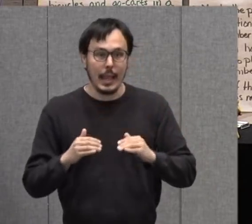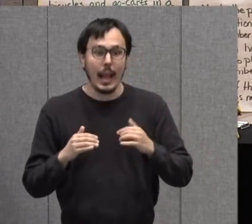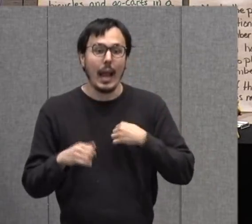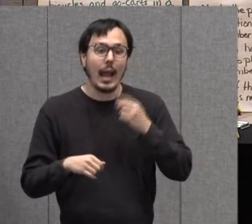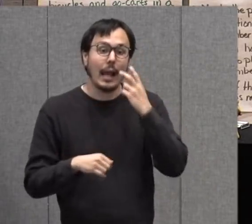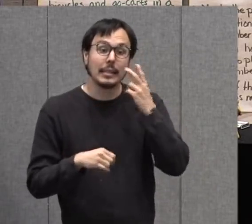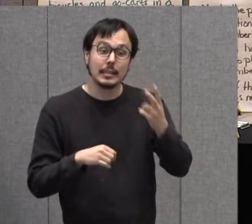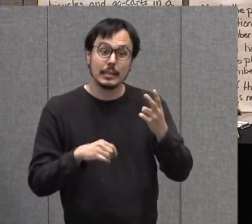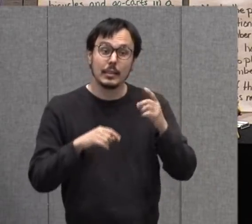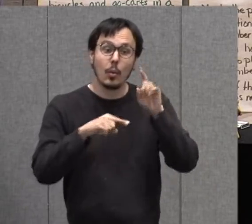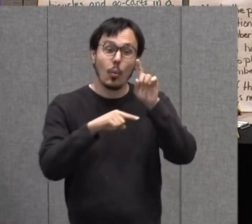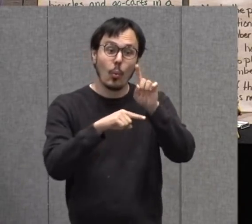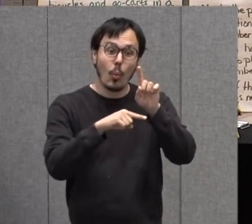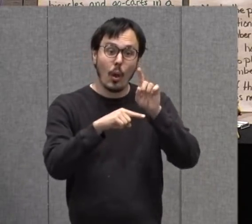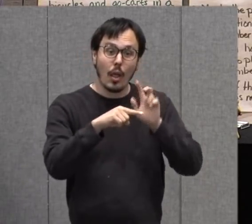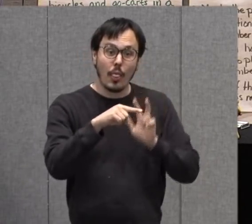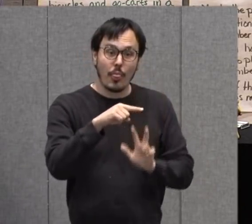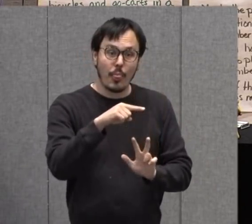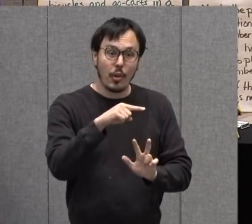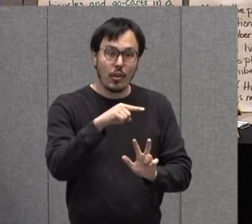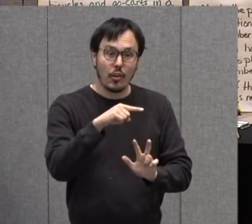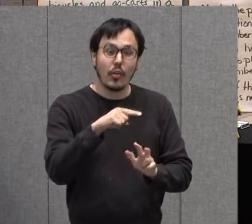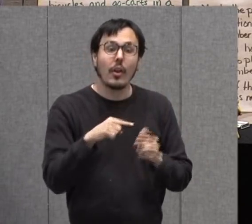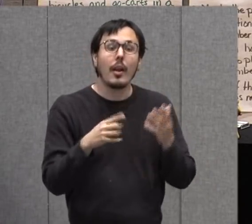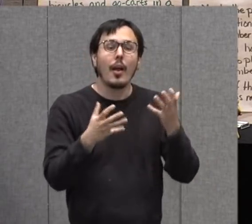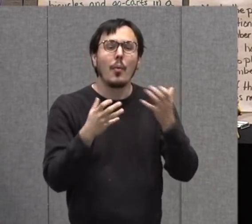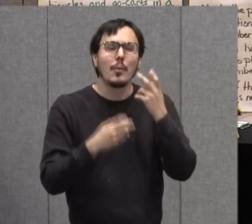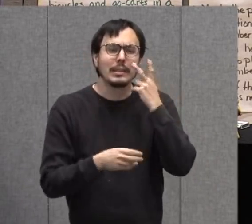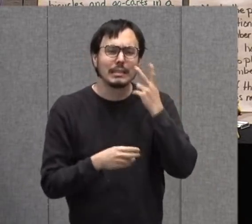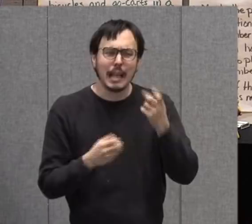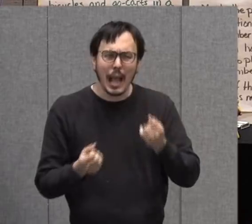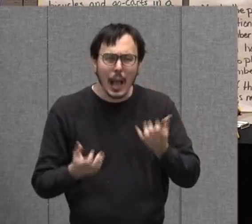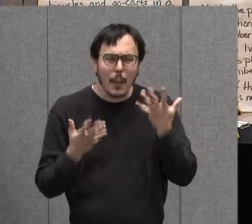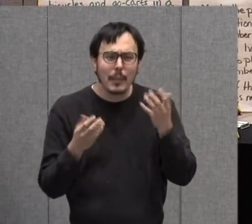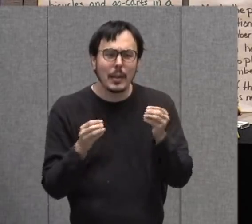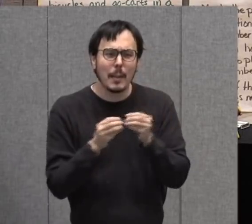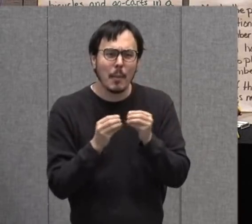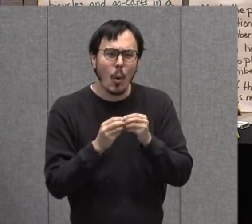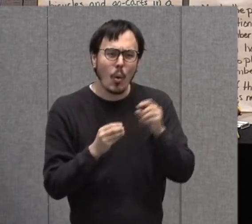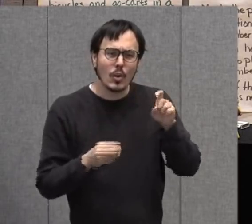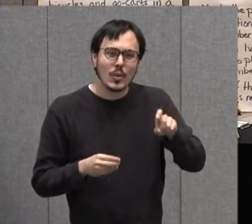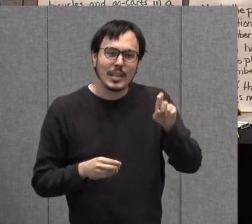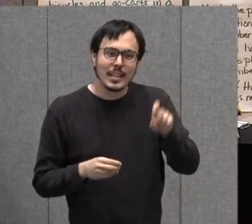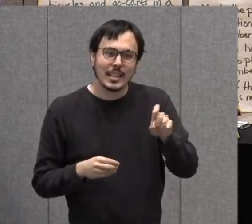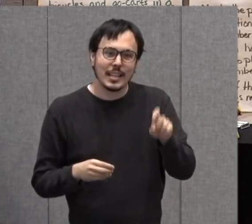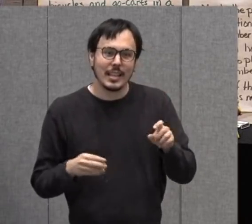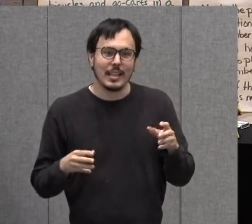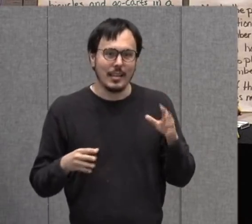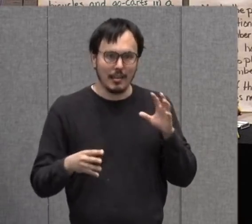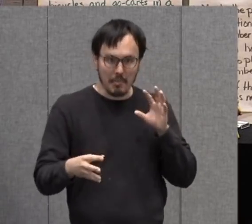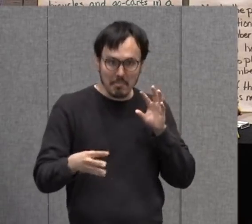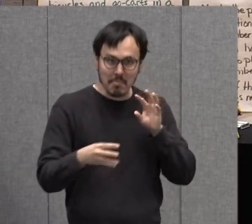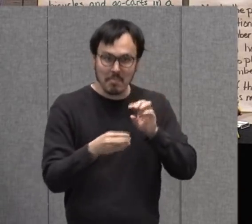So, we want to figure out then how many more we need to make five.